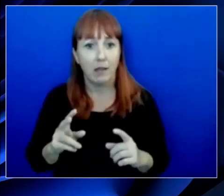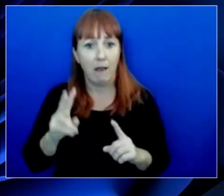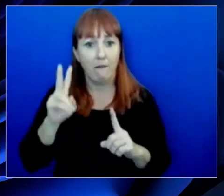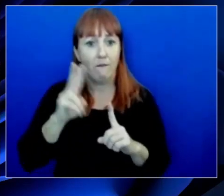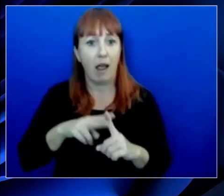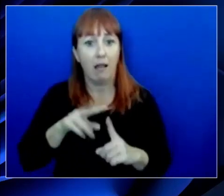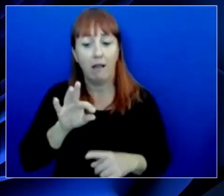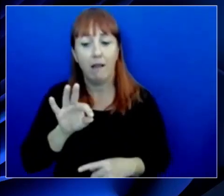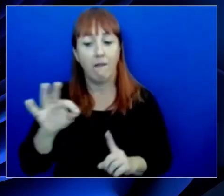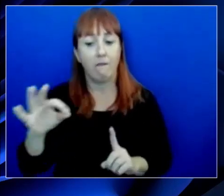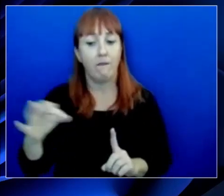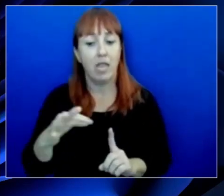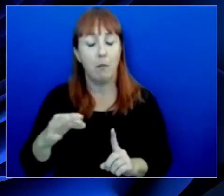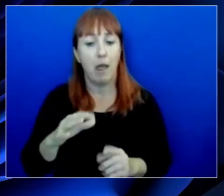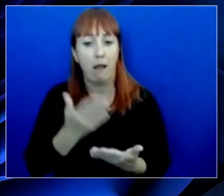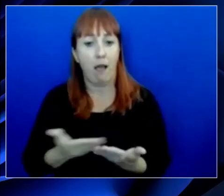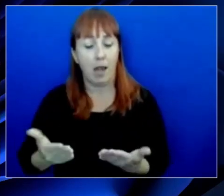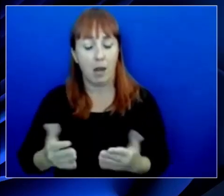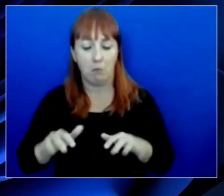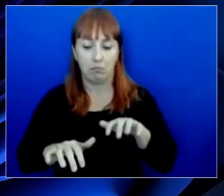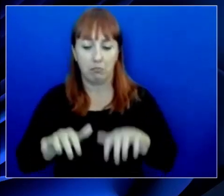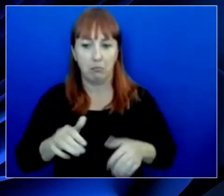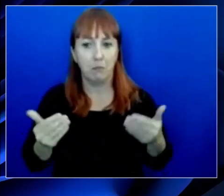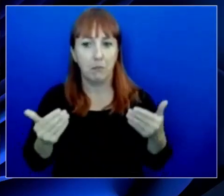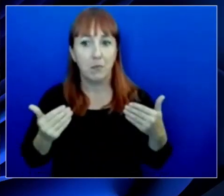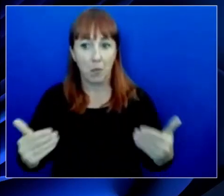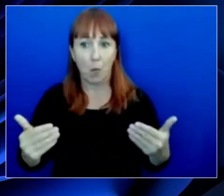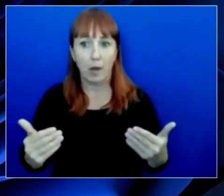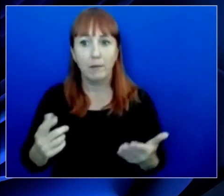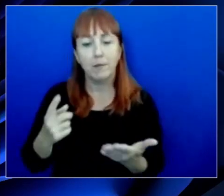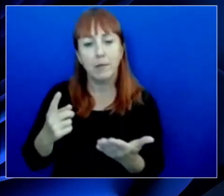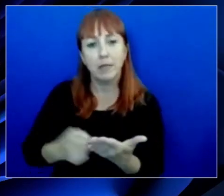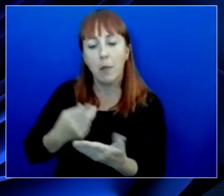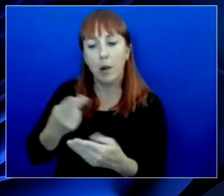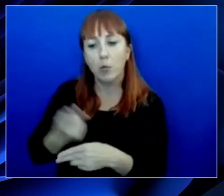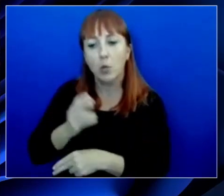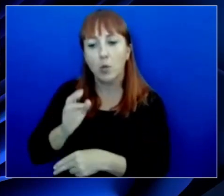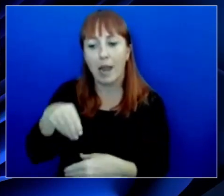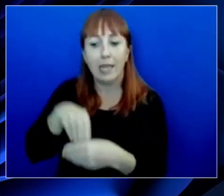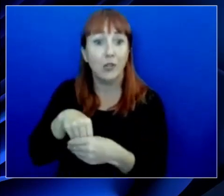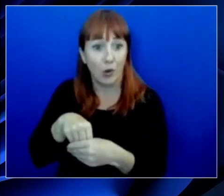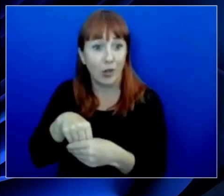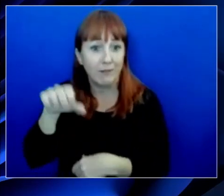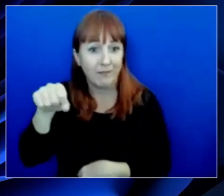this is, you know we sometimes use this internally and I've even.